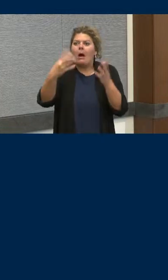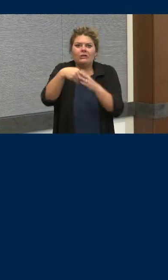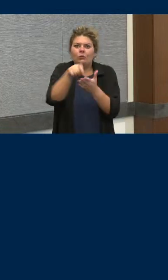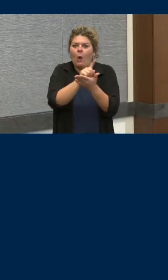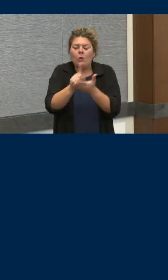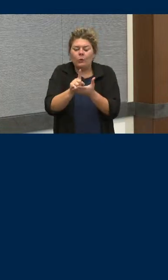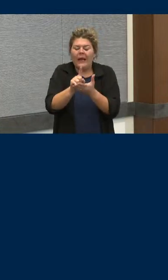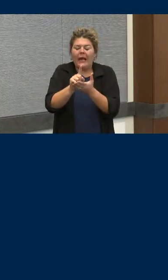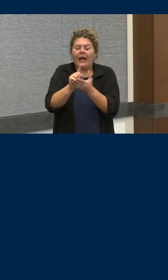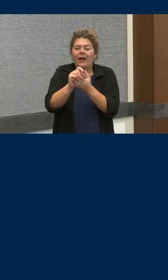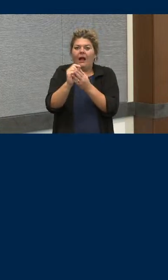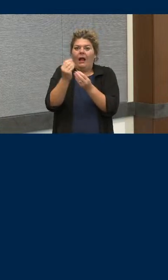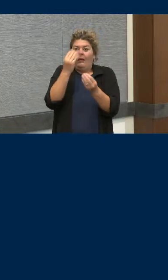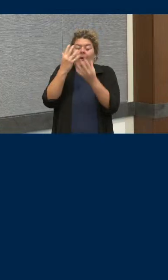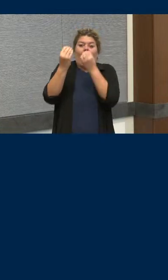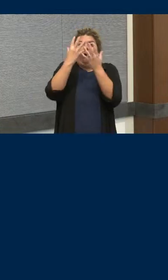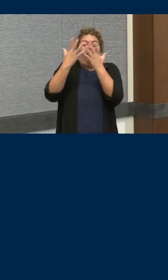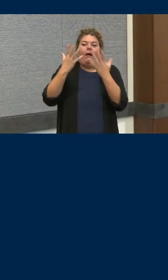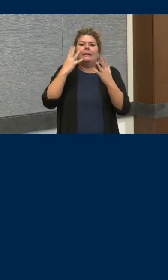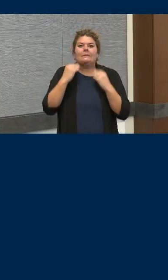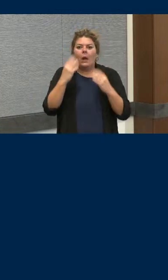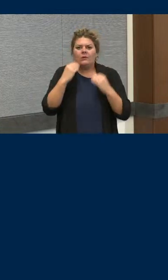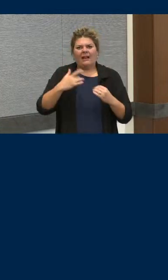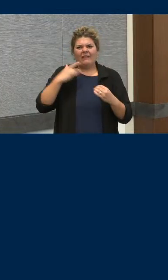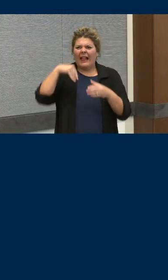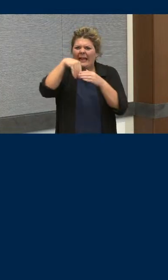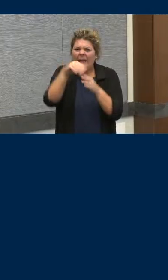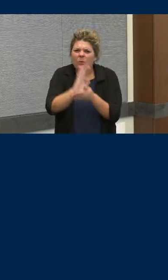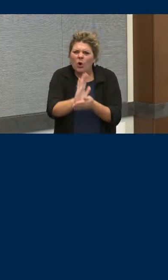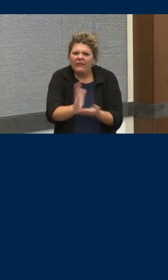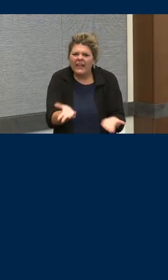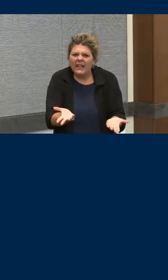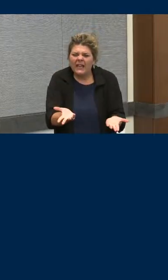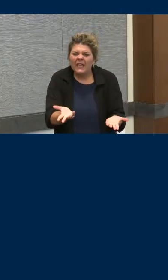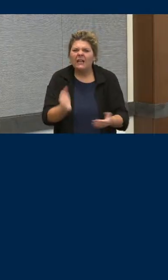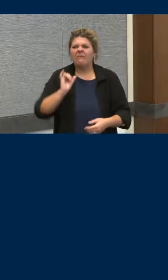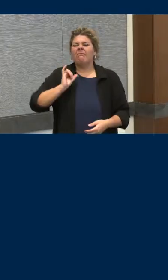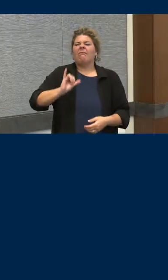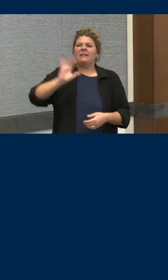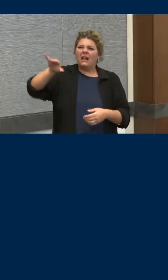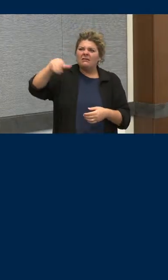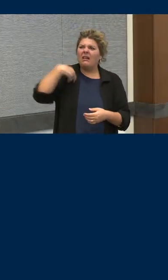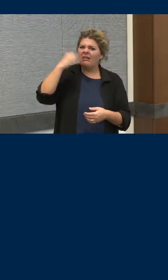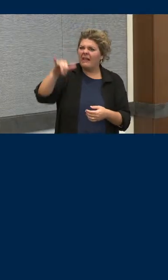feel as if I'm in a film. He Wrote. This is really a free